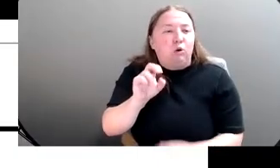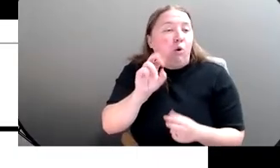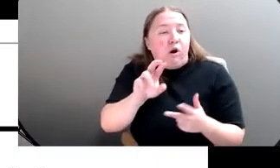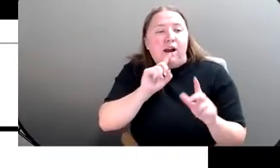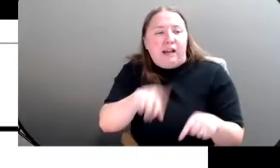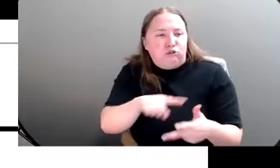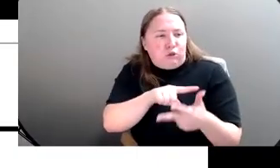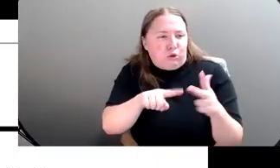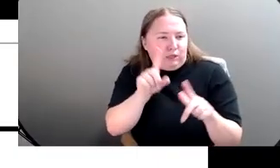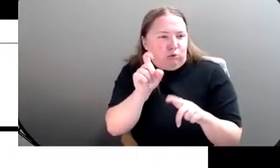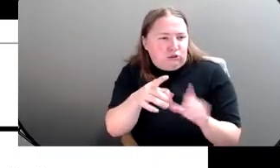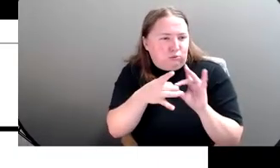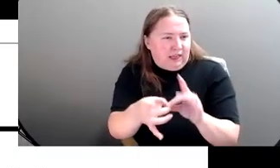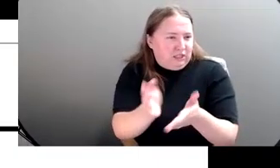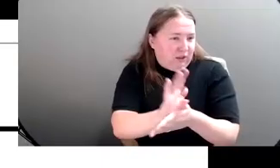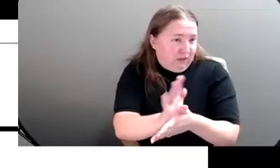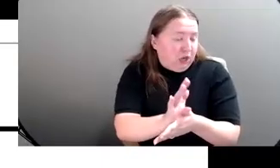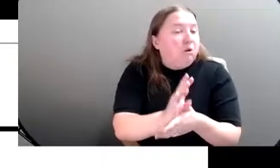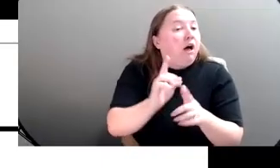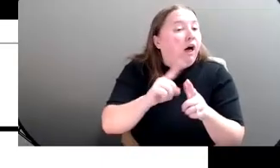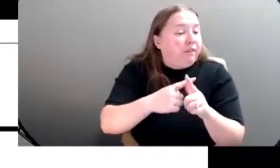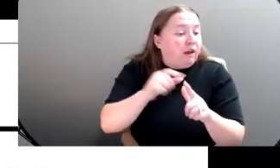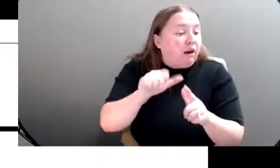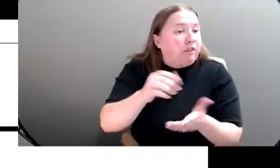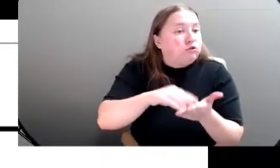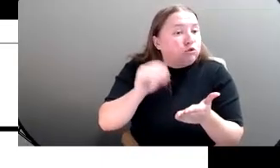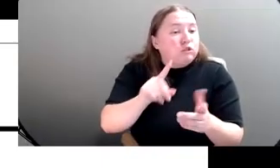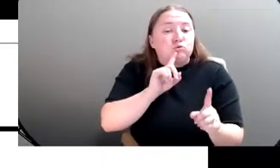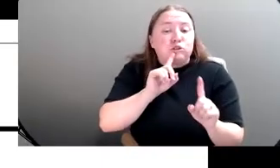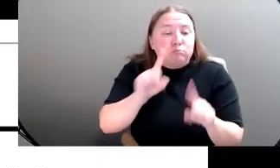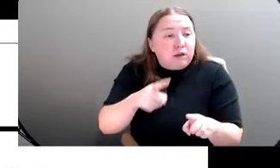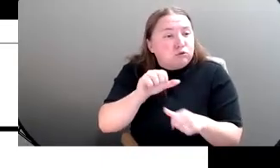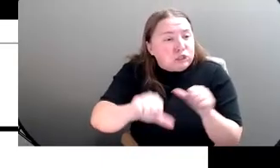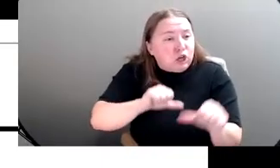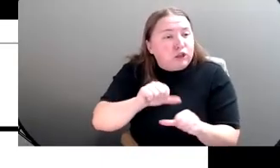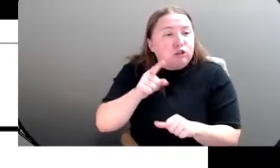And then other students would post, they reply to each other. You would post as well too.